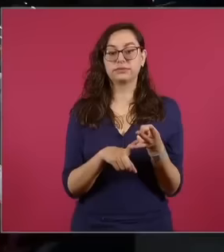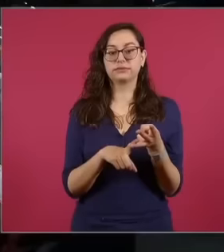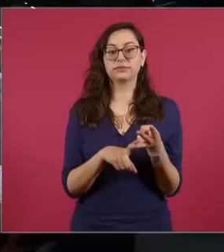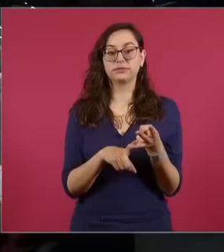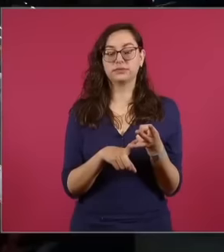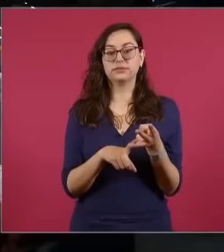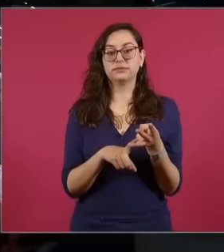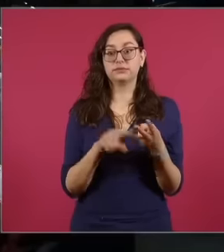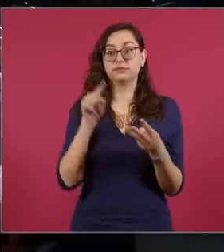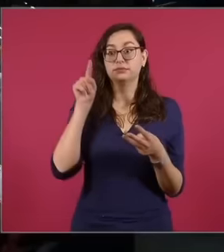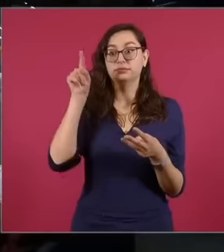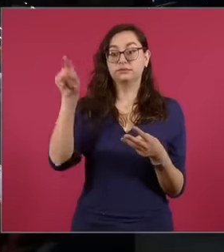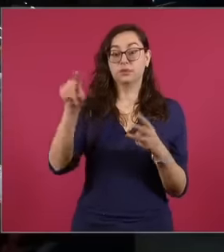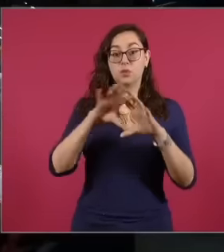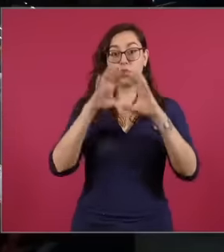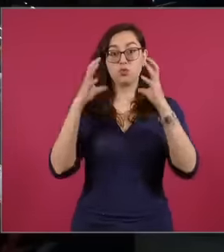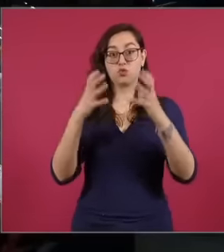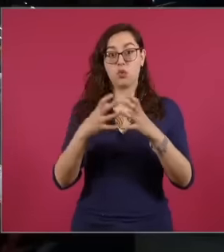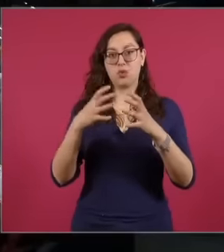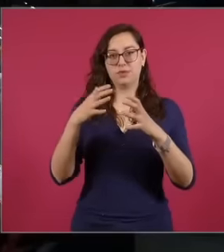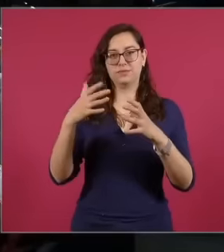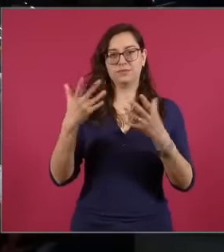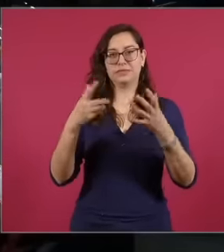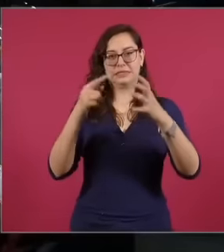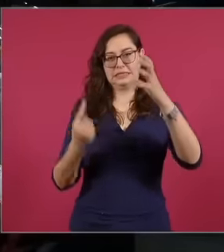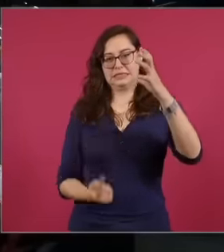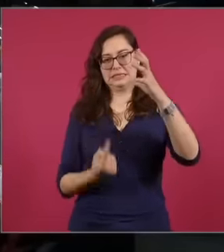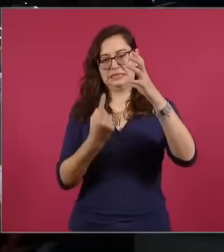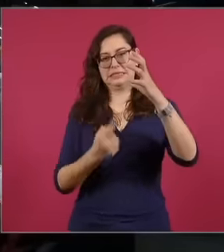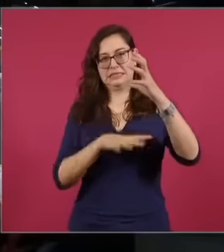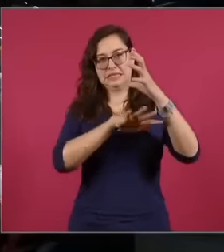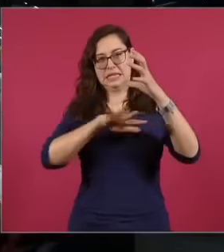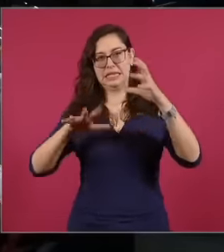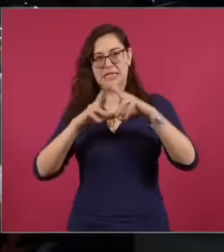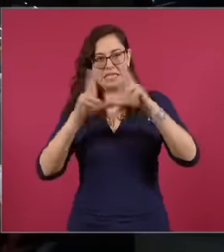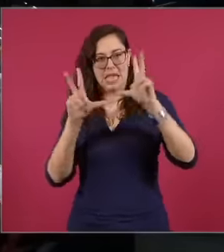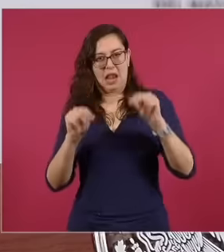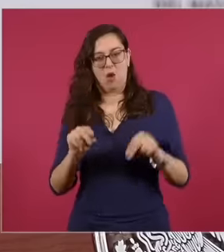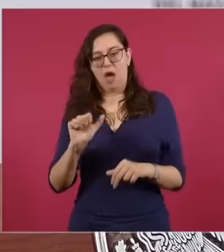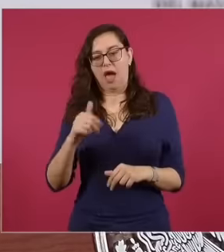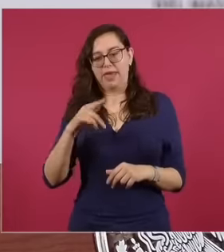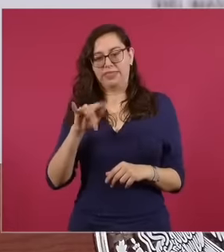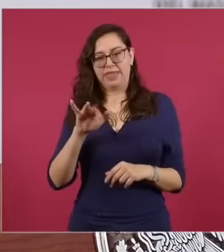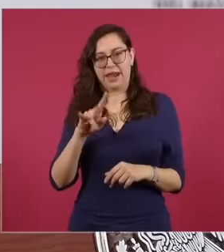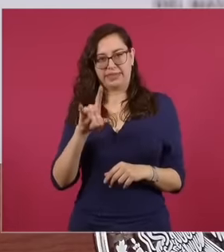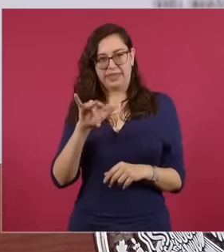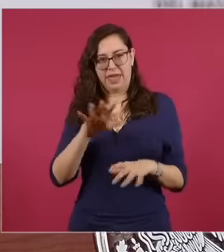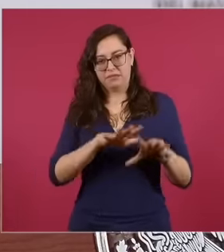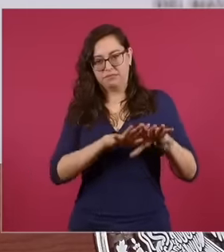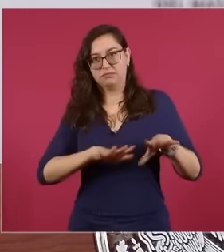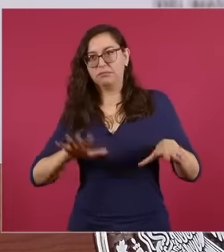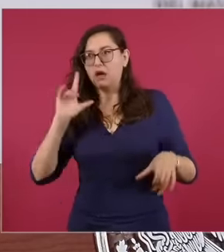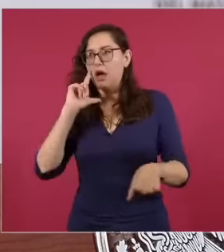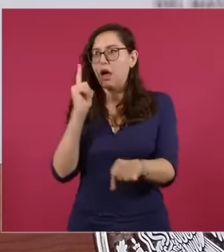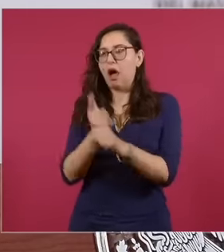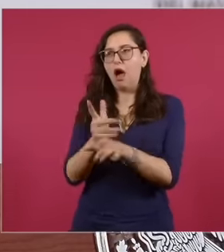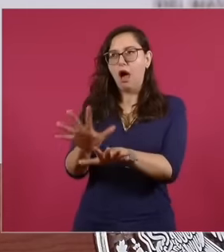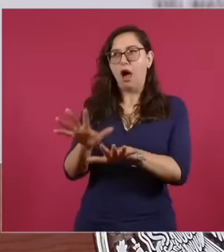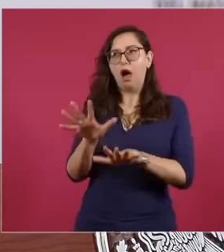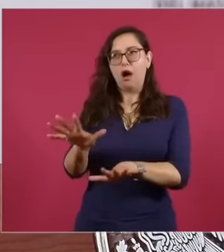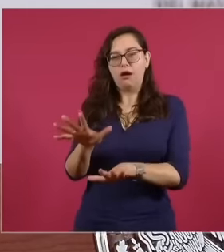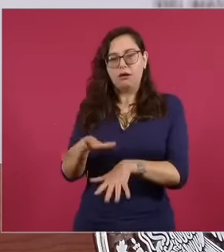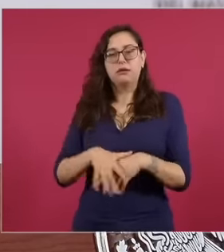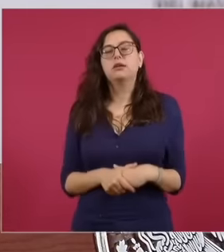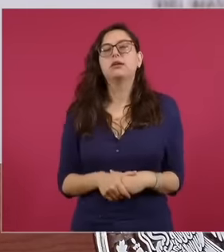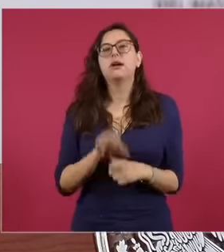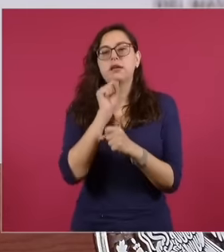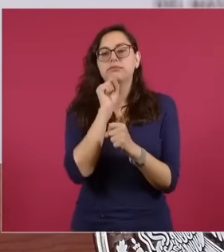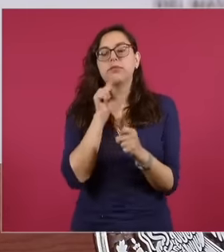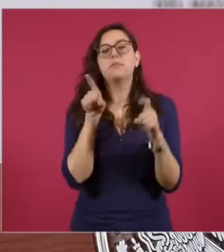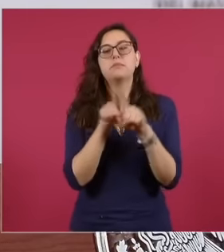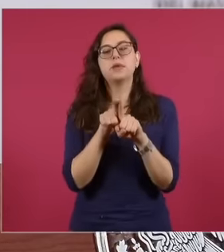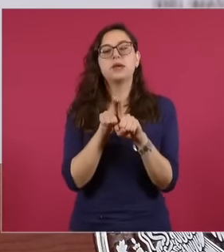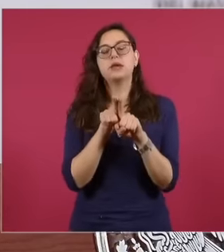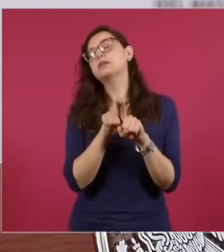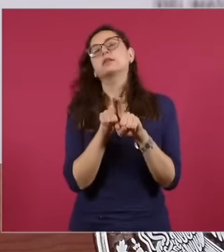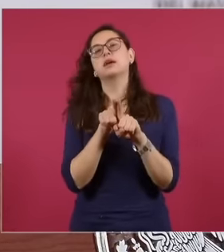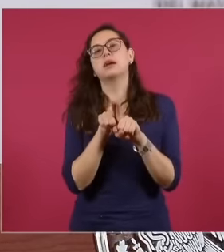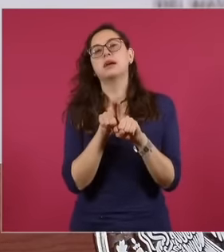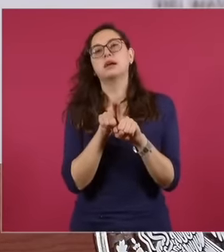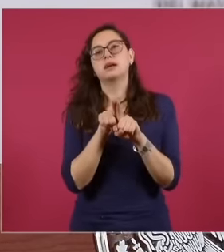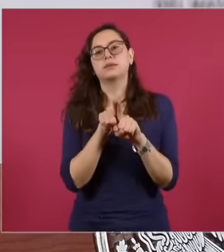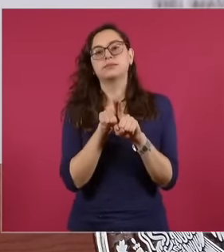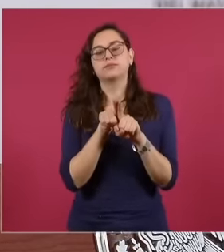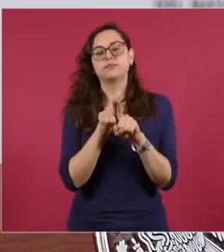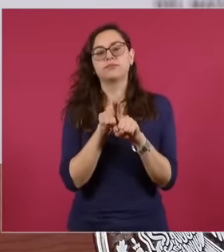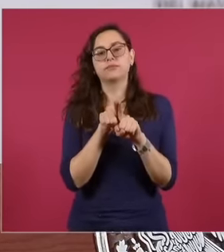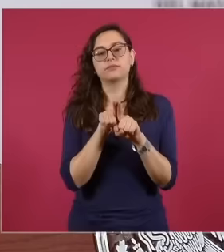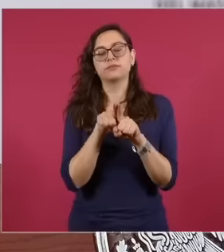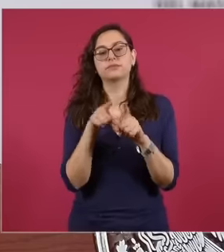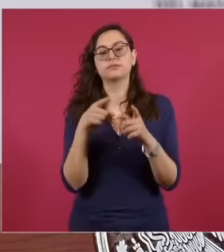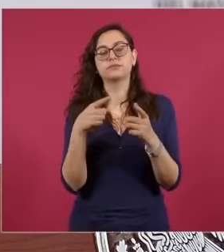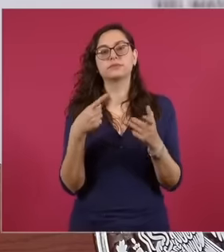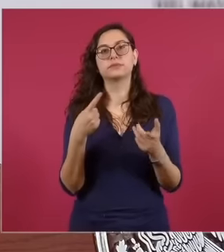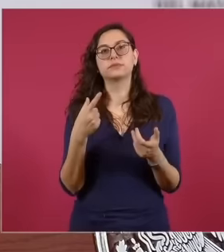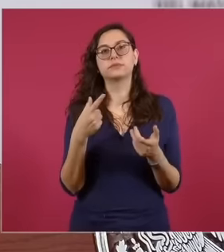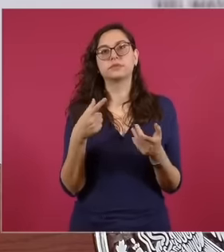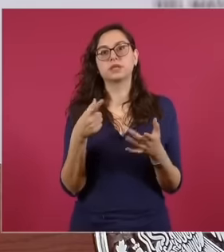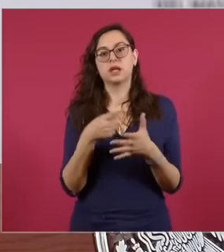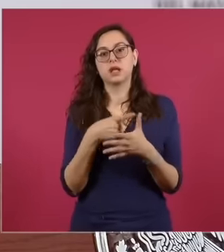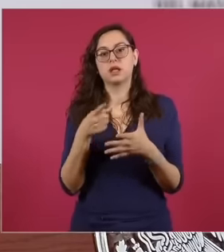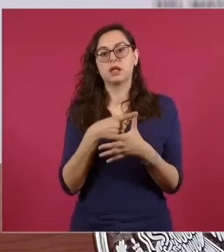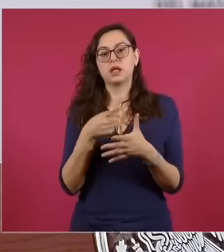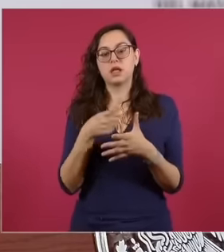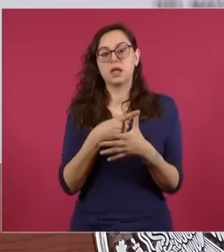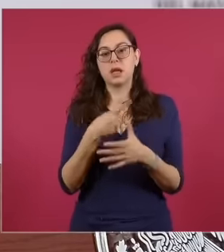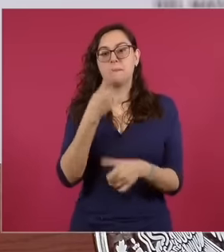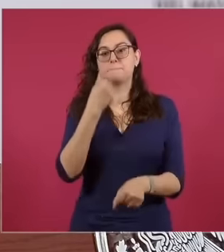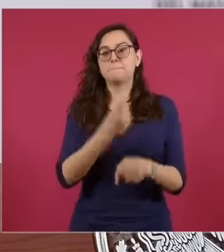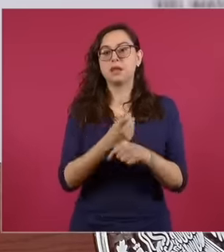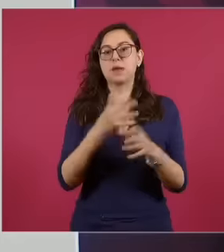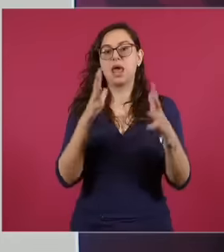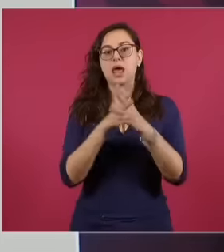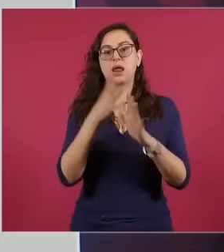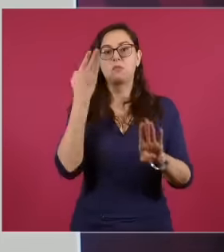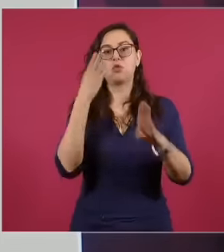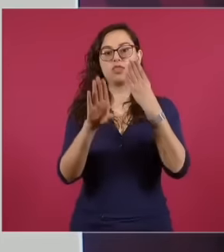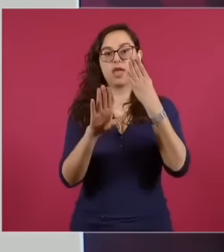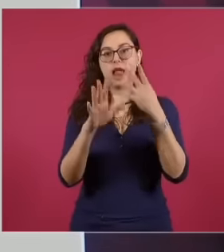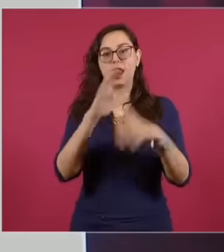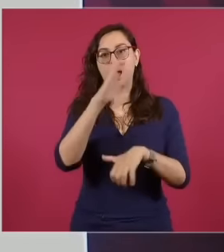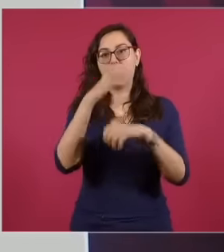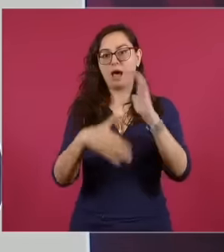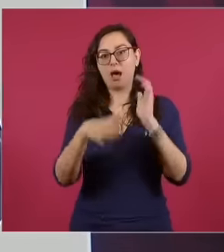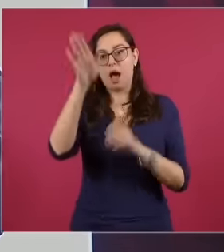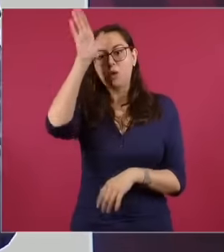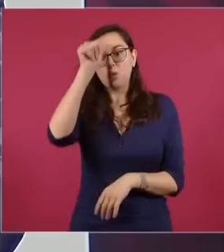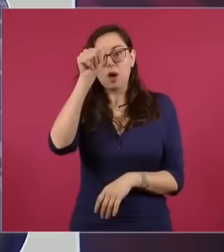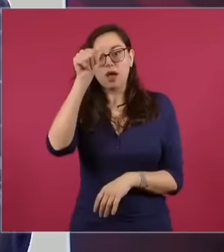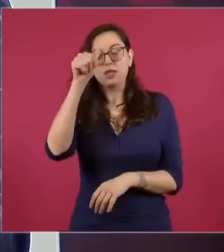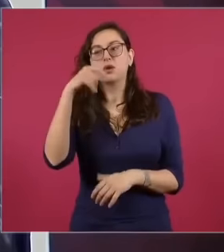this one too when the agreement with the First World War is reached uh it has several several